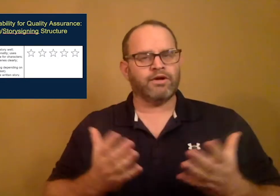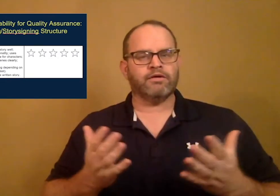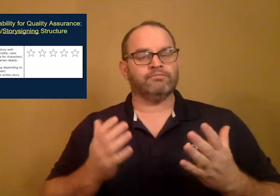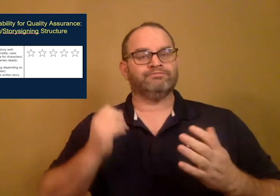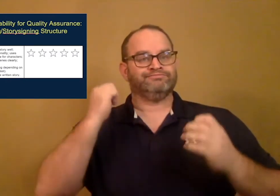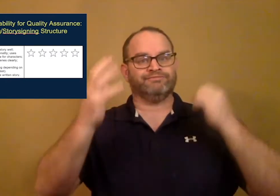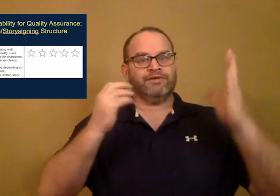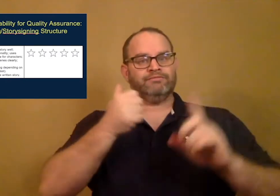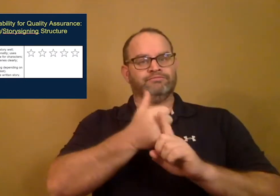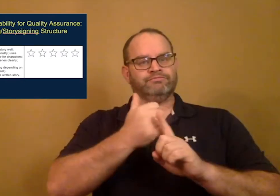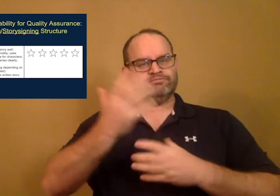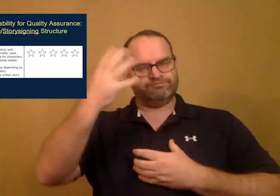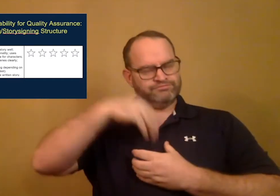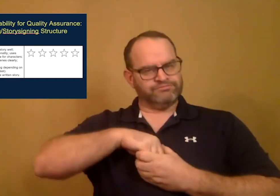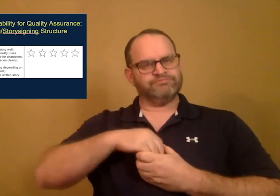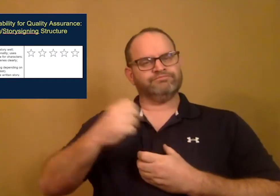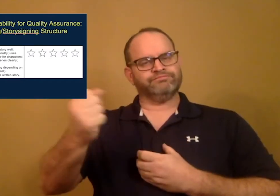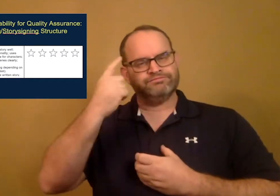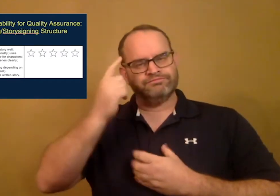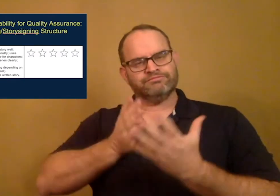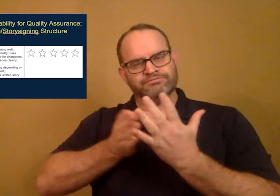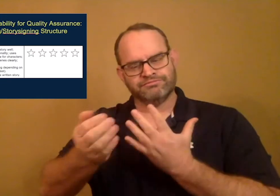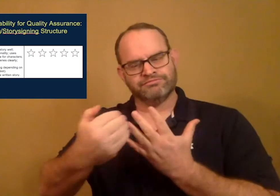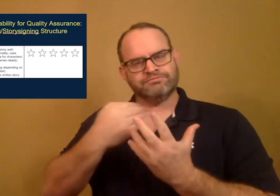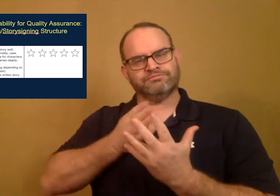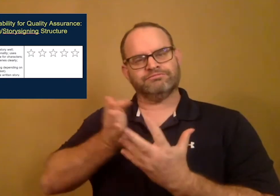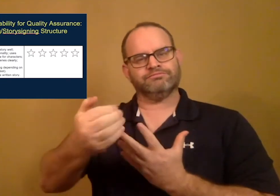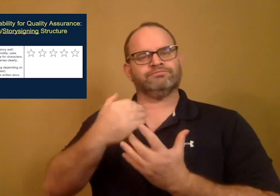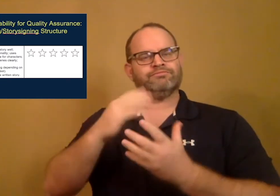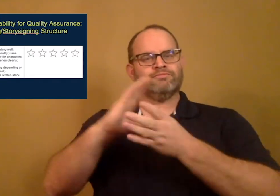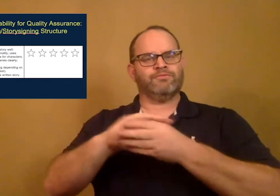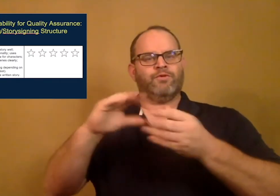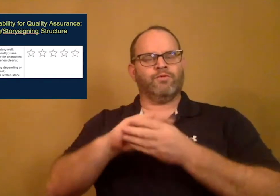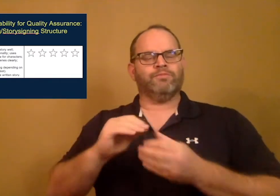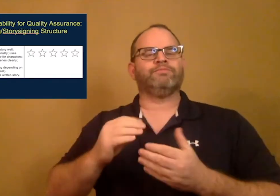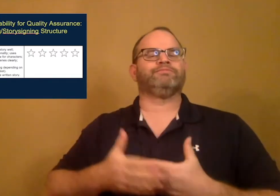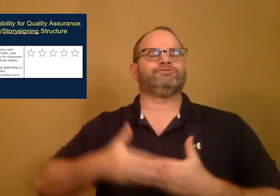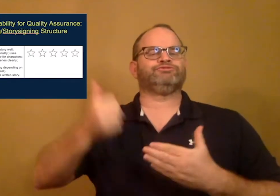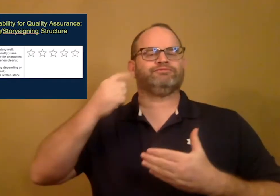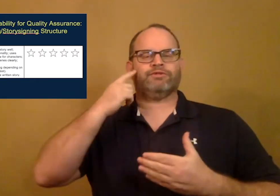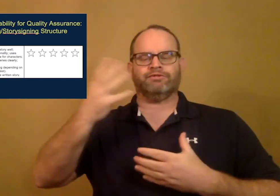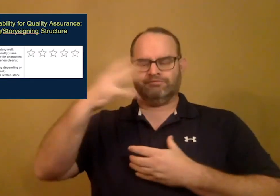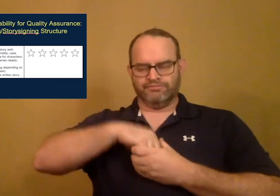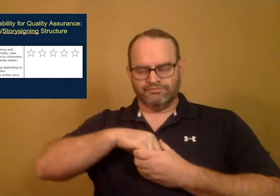It is important that the signer knows and understand the story thoroughly that she or he delivers it well.